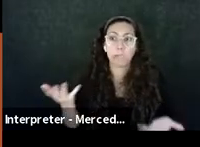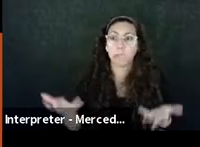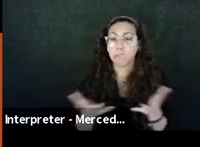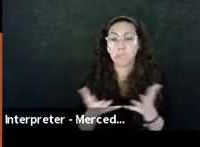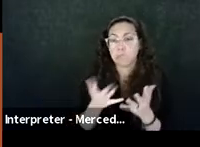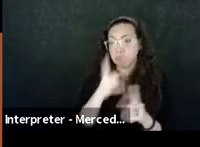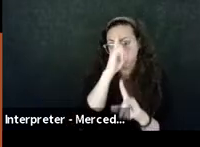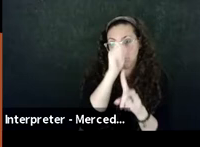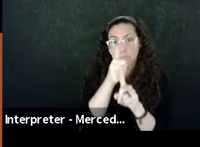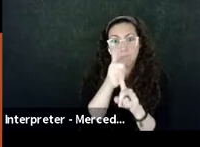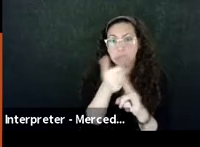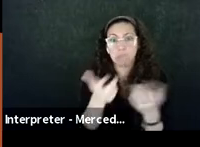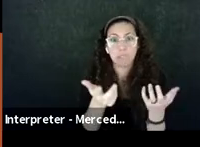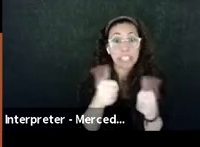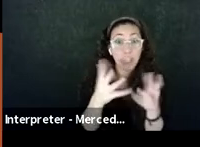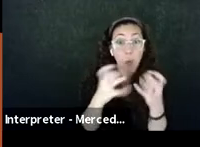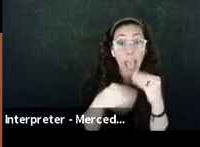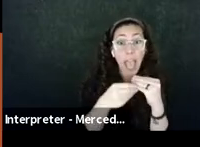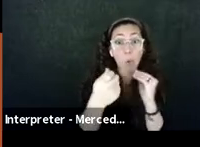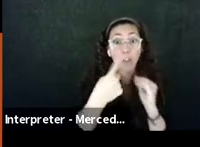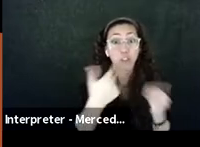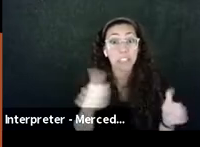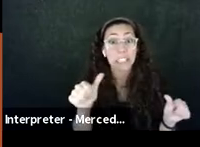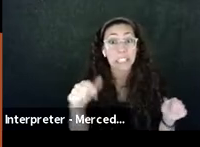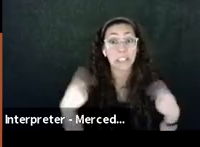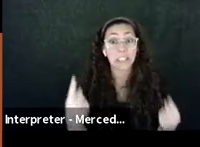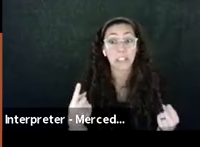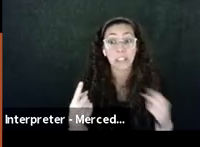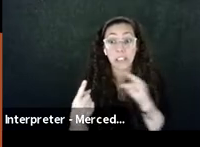Natalie Chavez: Do you have anything that anybody will so far have questions. Linda Vang: Natalie, it's moving to Vegas.